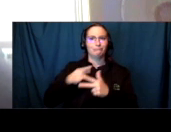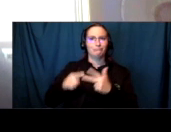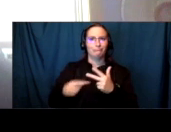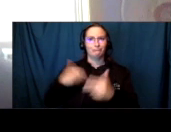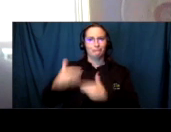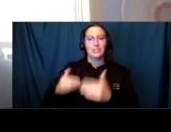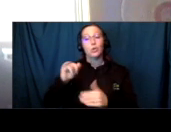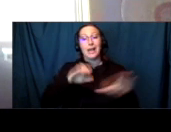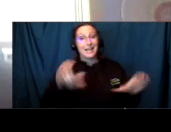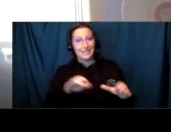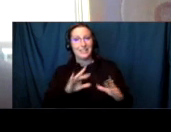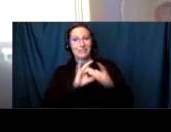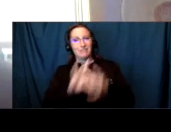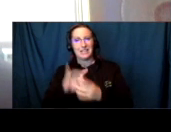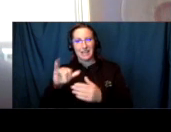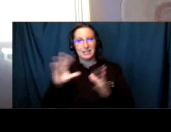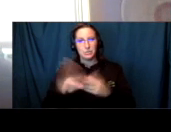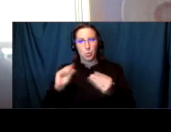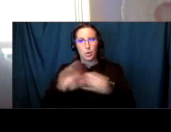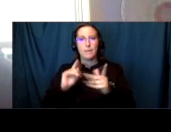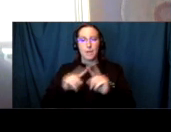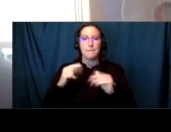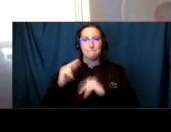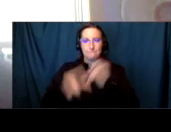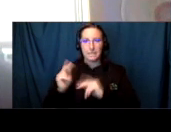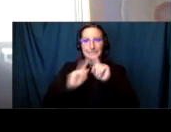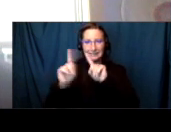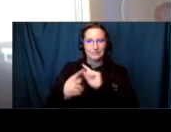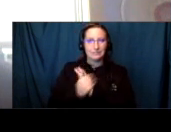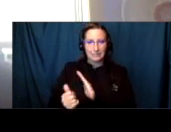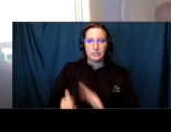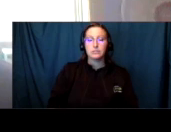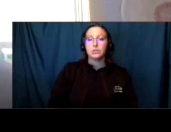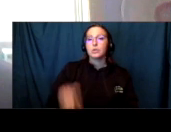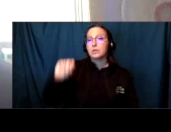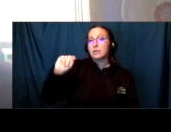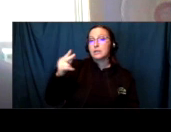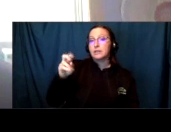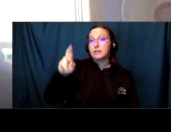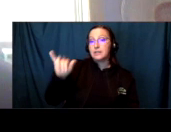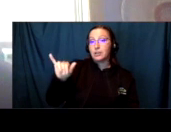but it builds more skills so my theory of mind ideas would be talking about